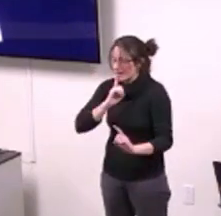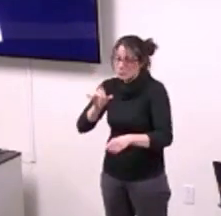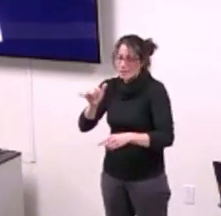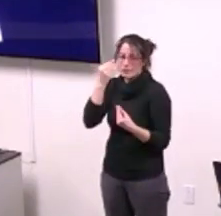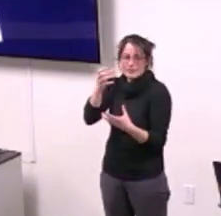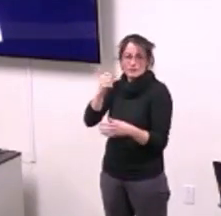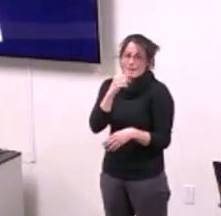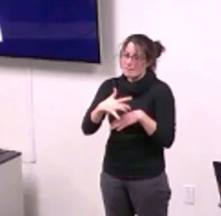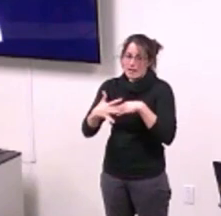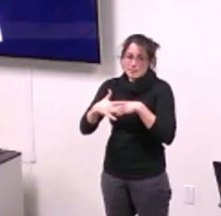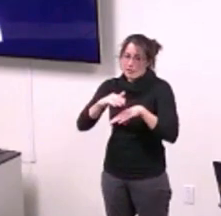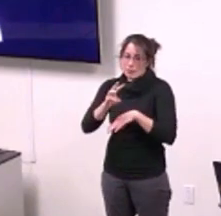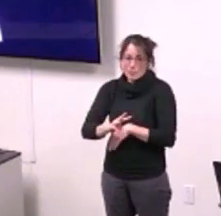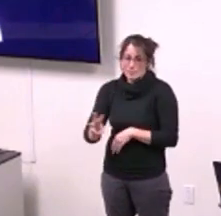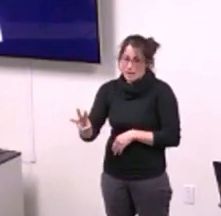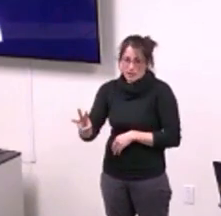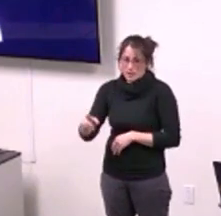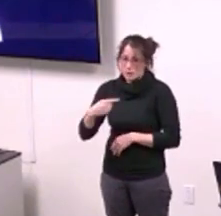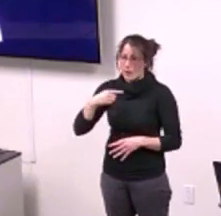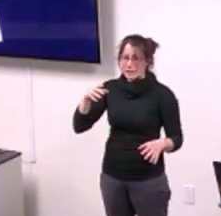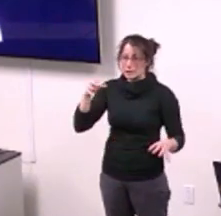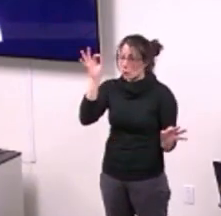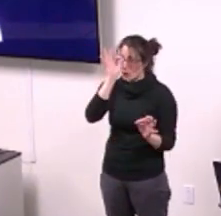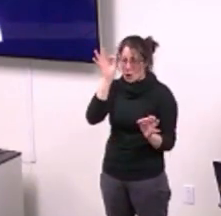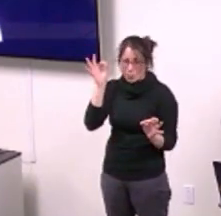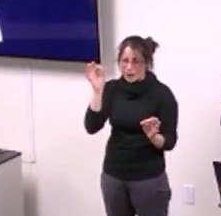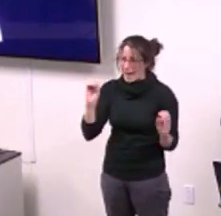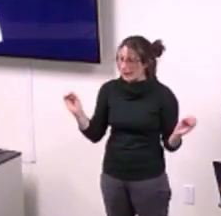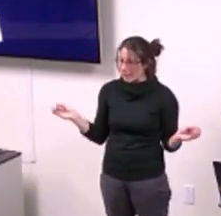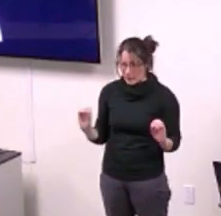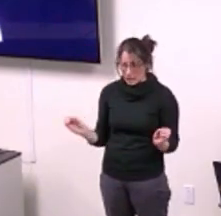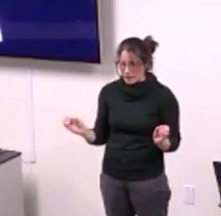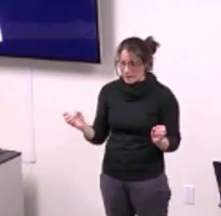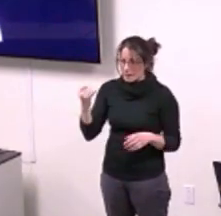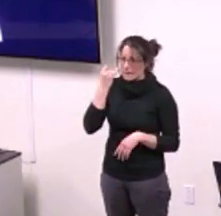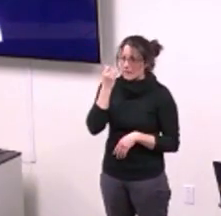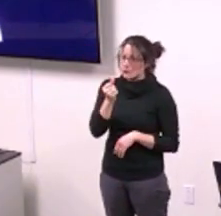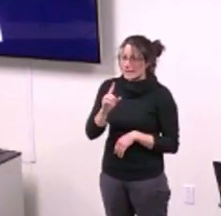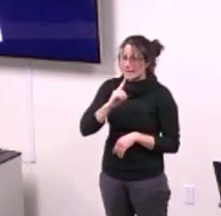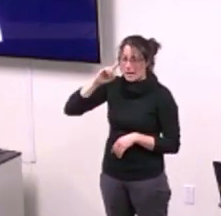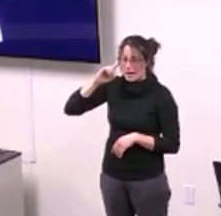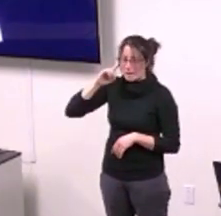And that information was also not in the website.